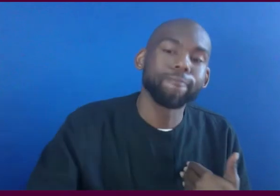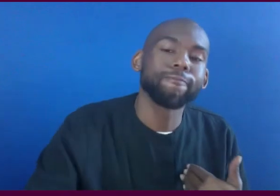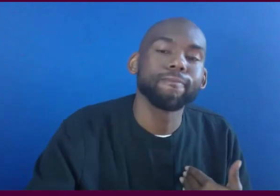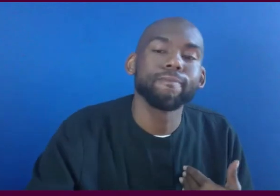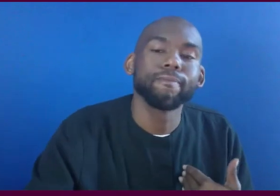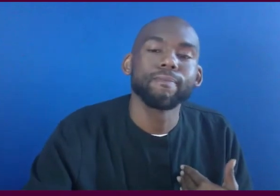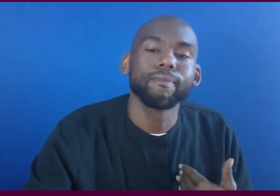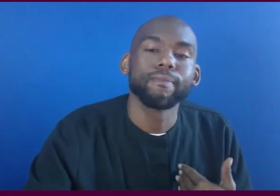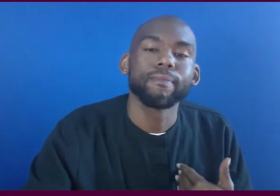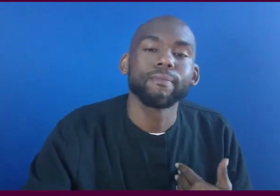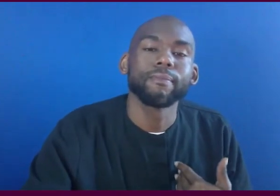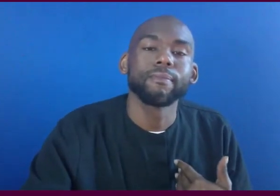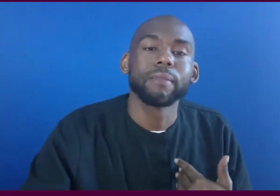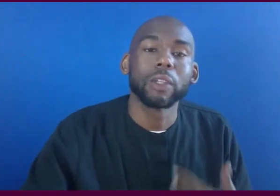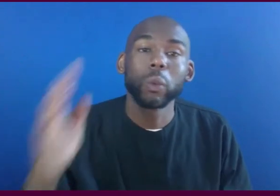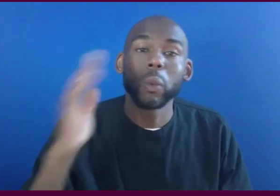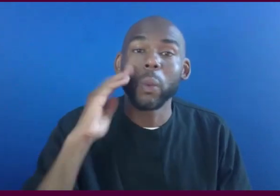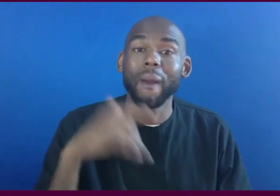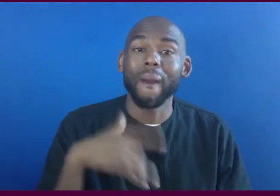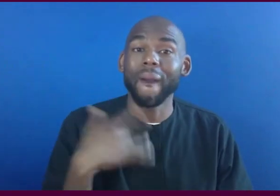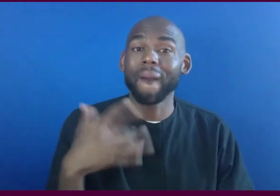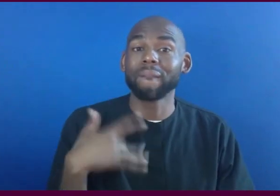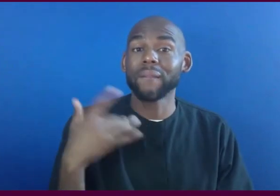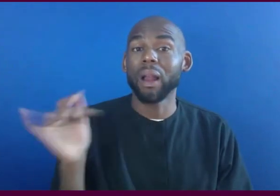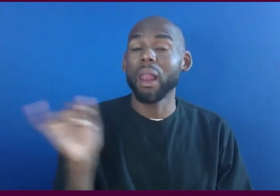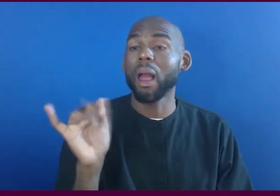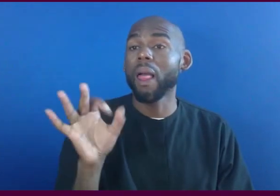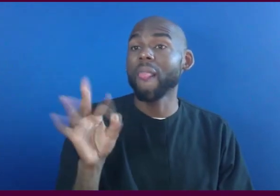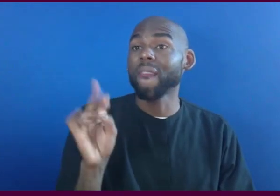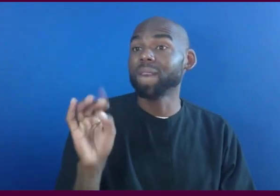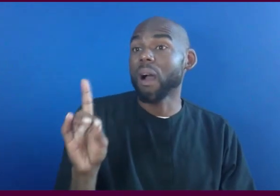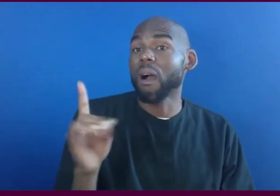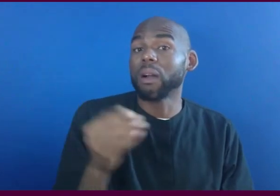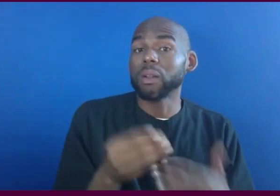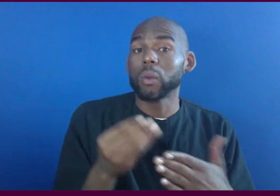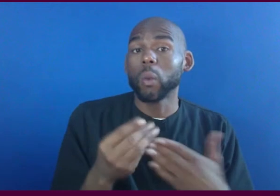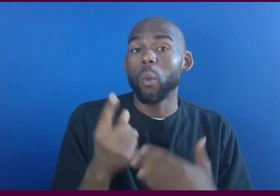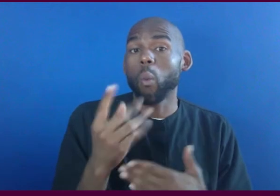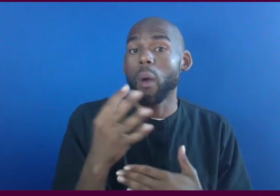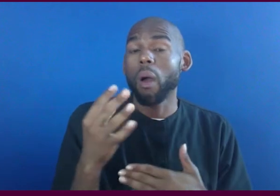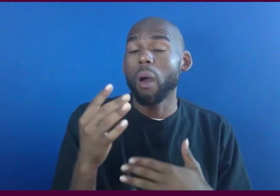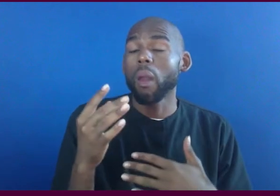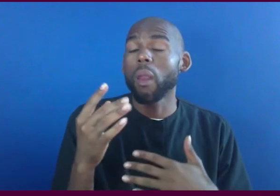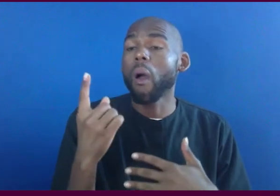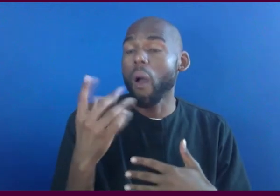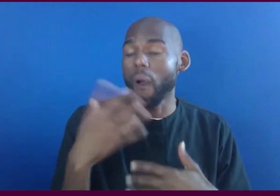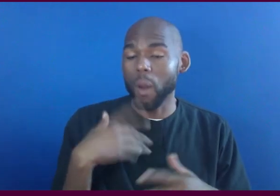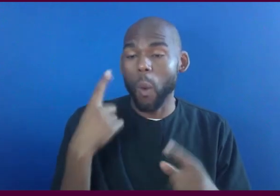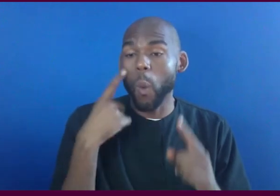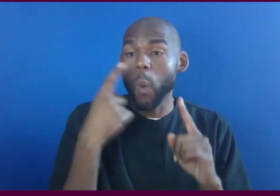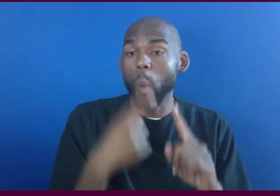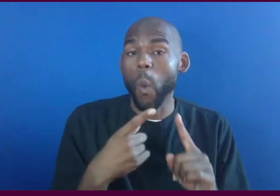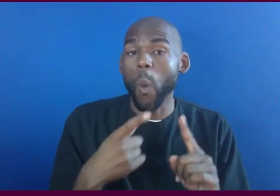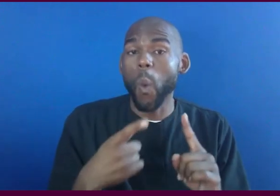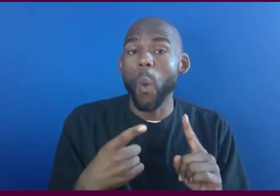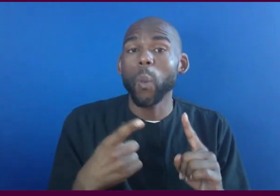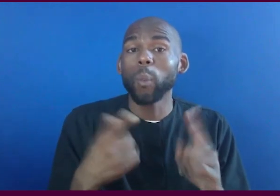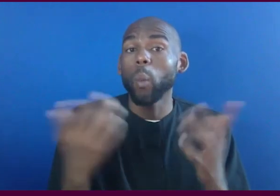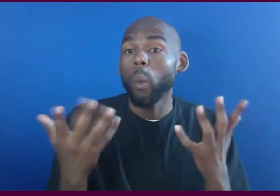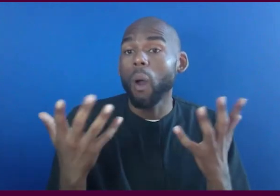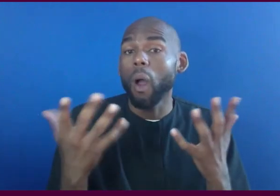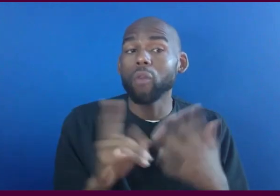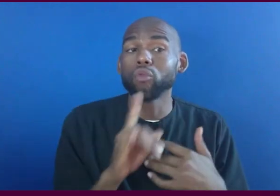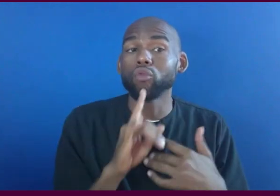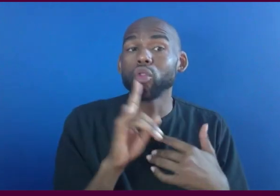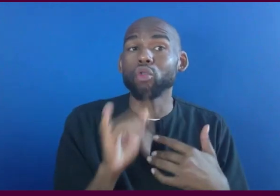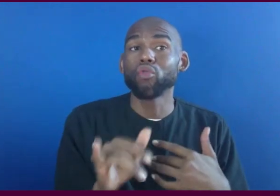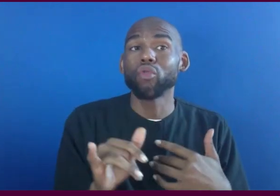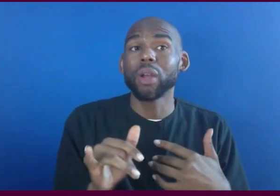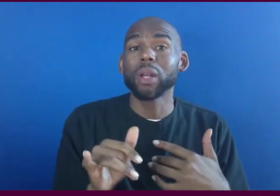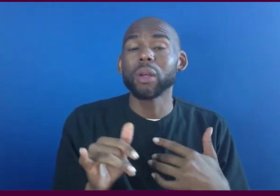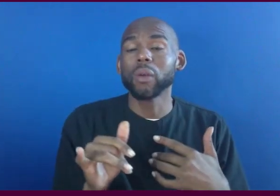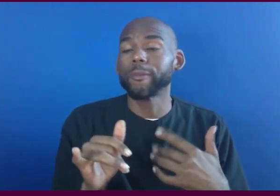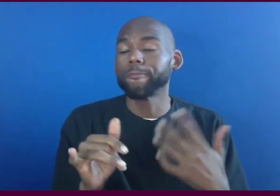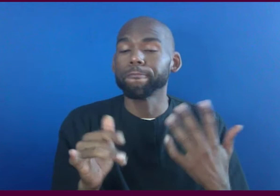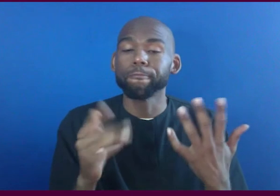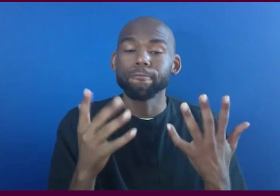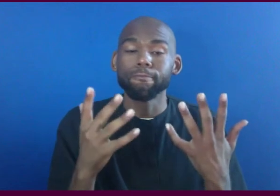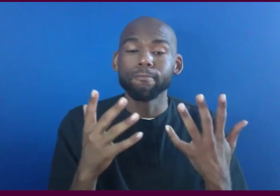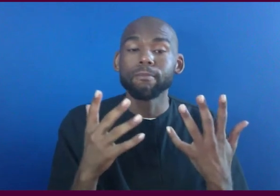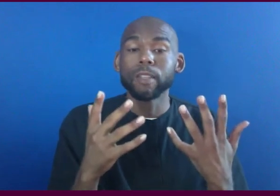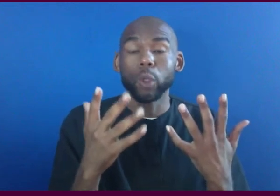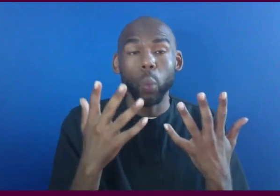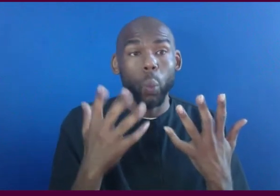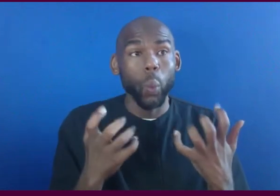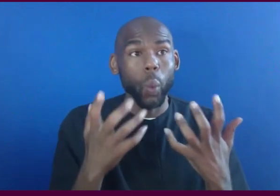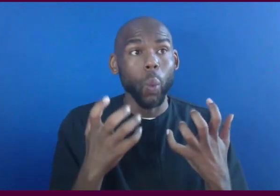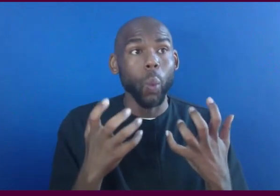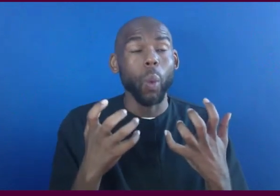So I feel like one of our goals of the fund is really to teach philanthropy about disability